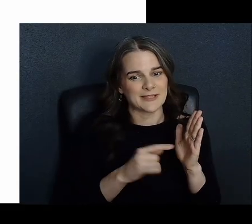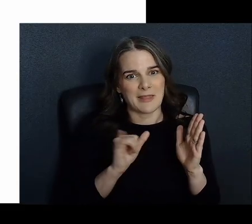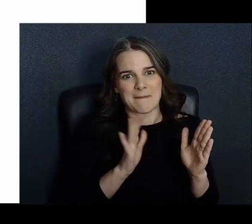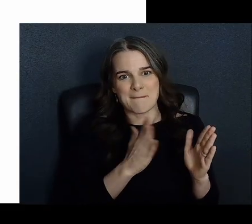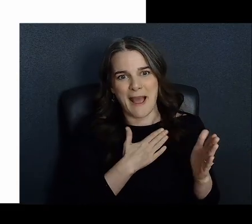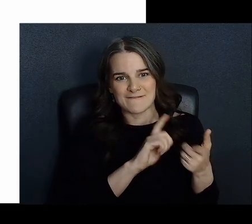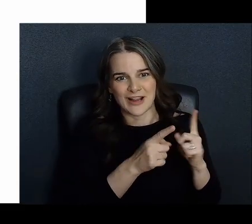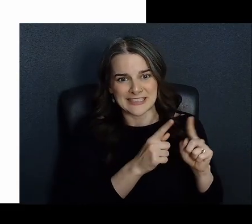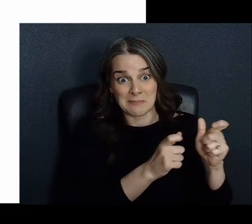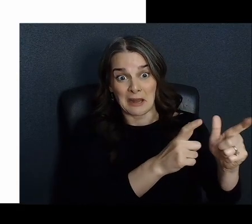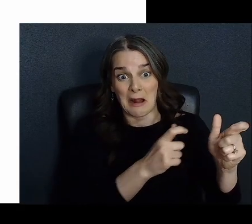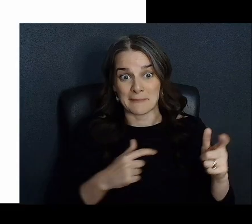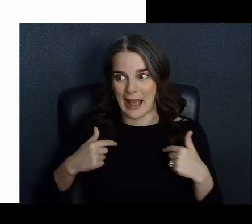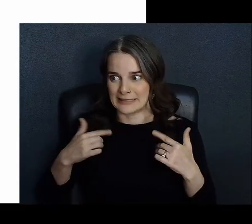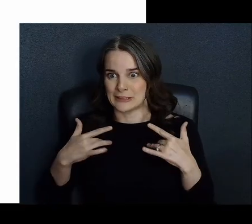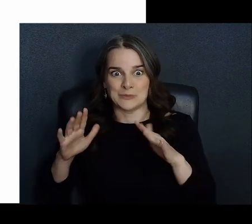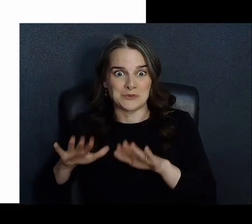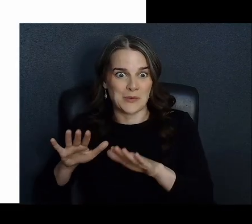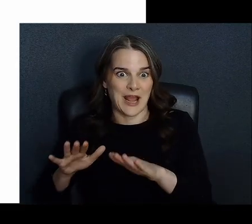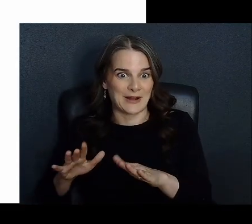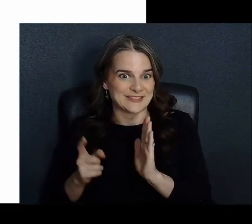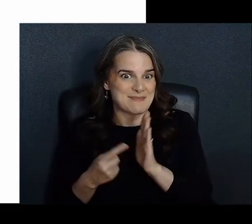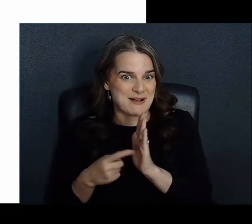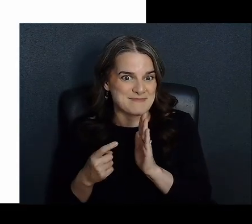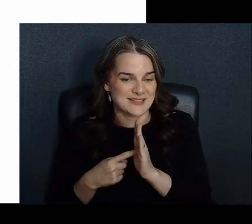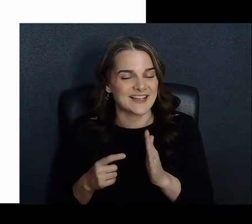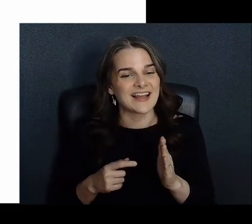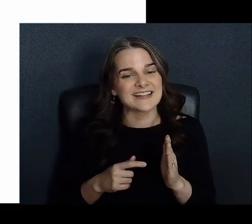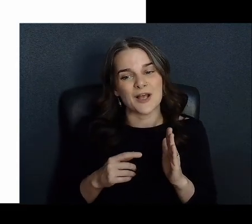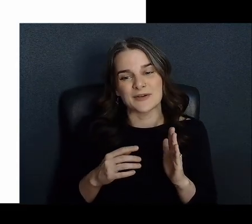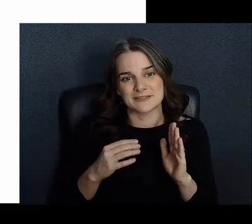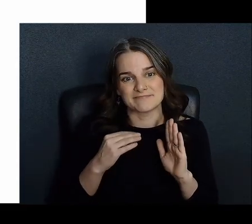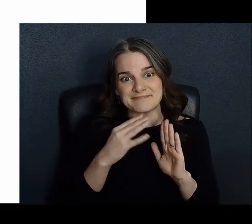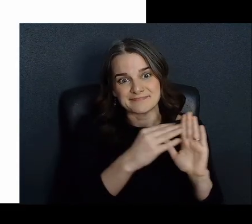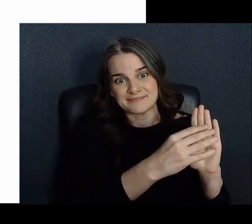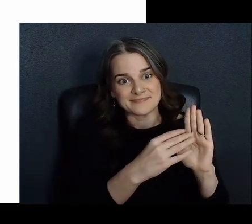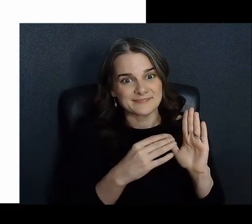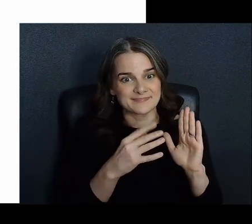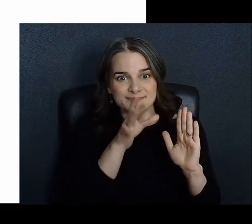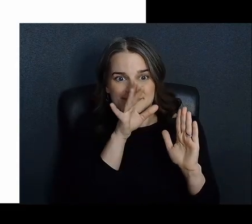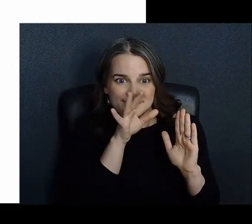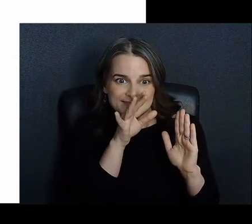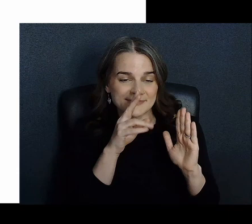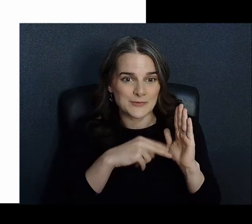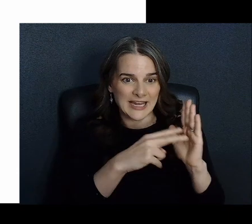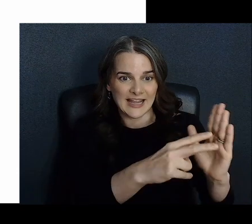so that I can understand it when the text to speech is reading it. You can also change the, again, the voice and the pitch as well.